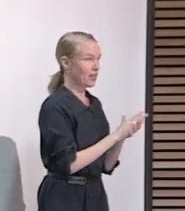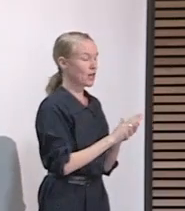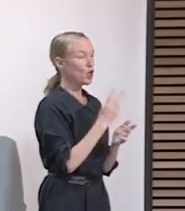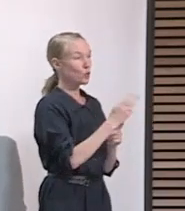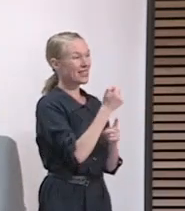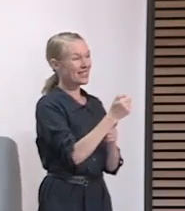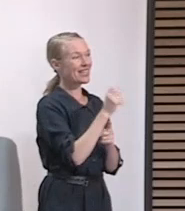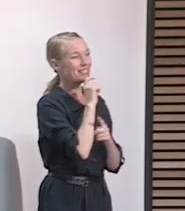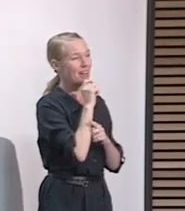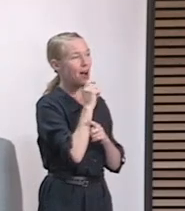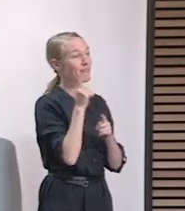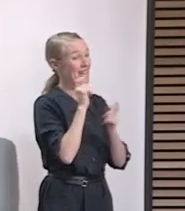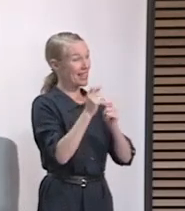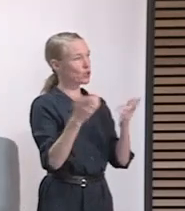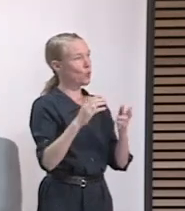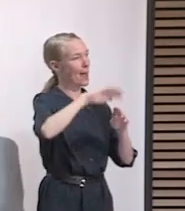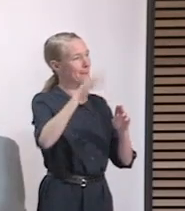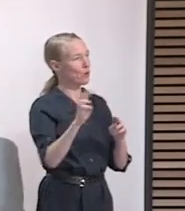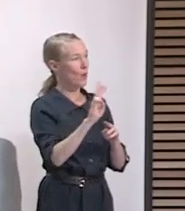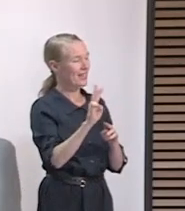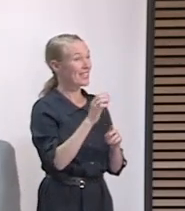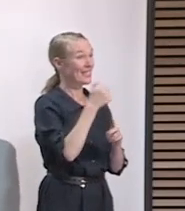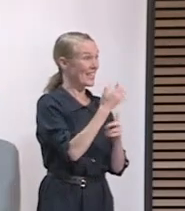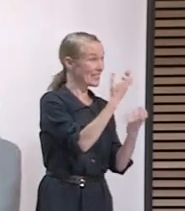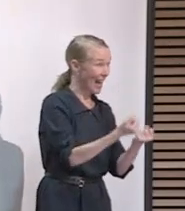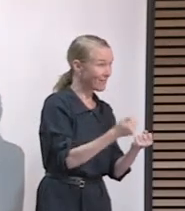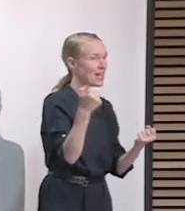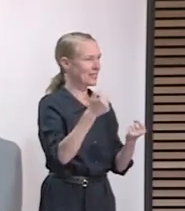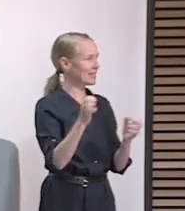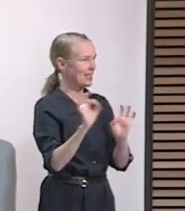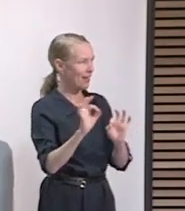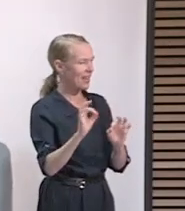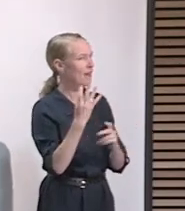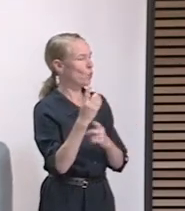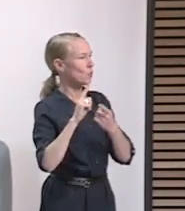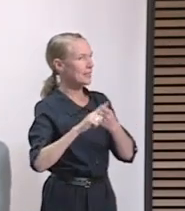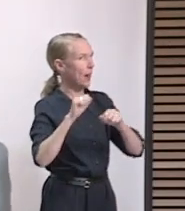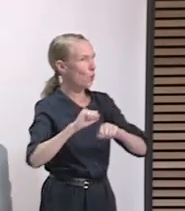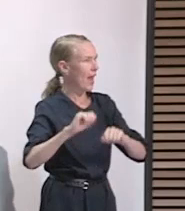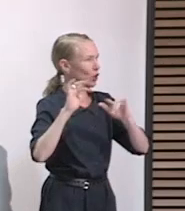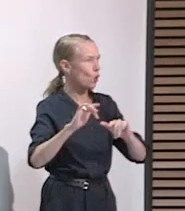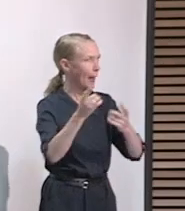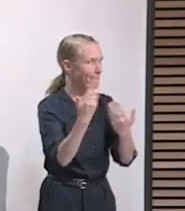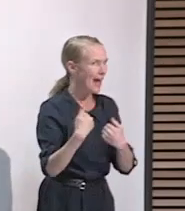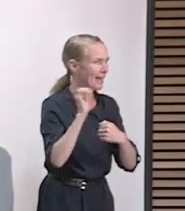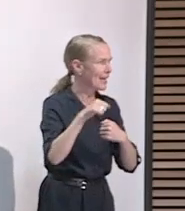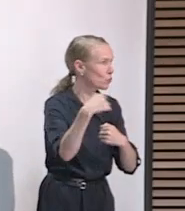site have been tested and all were negative. 26 staff have